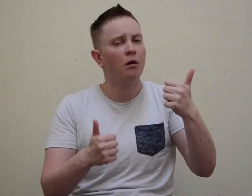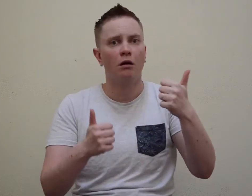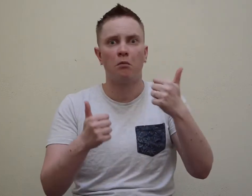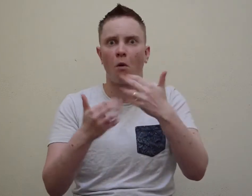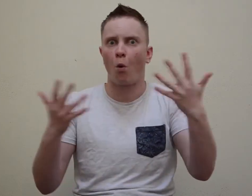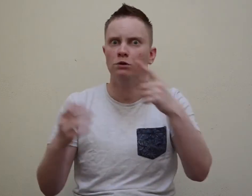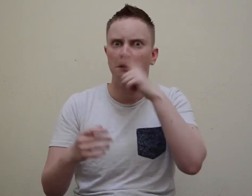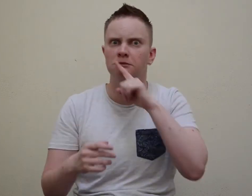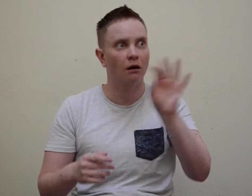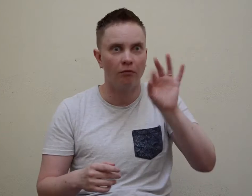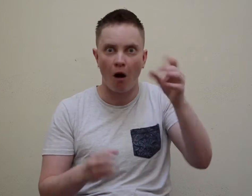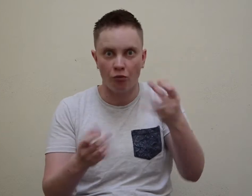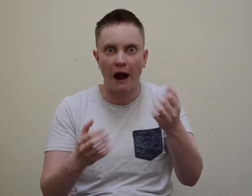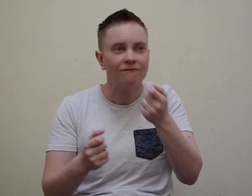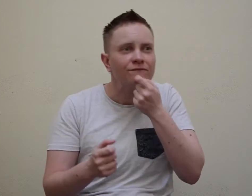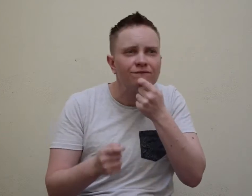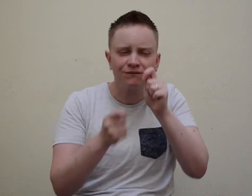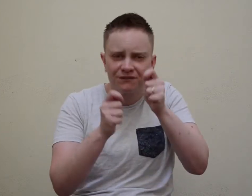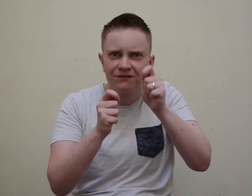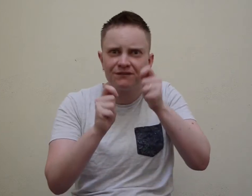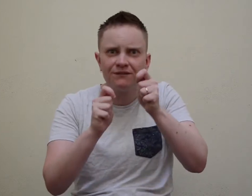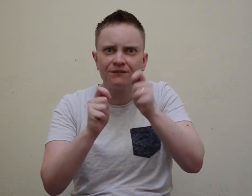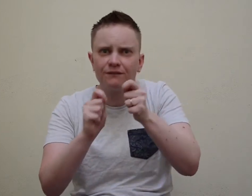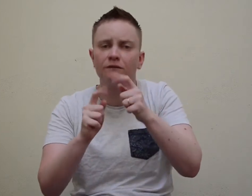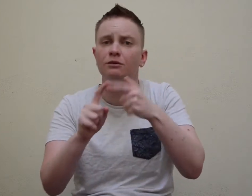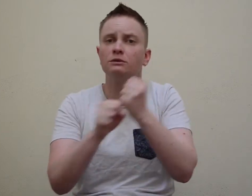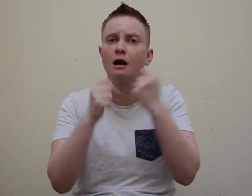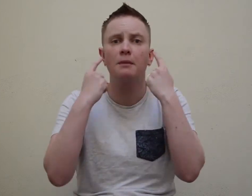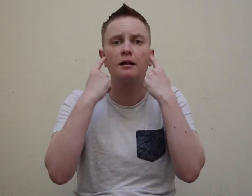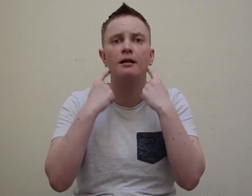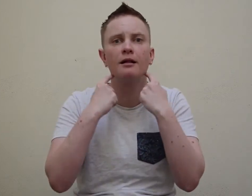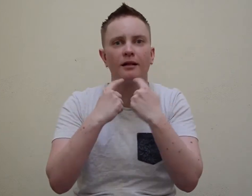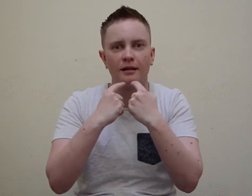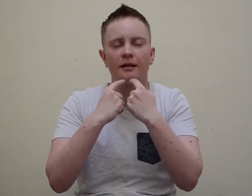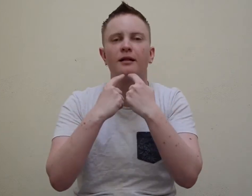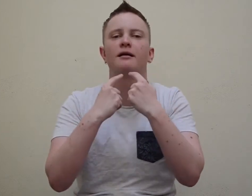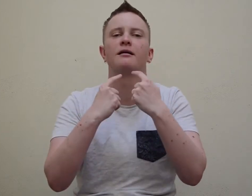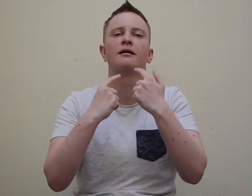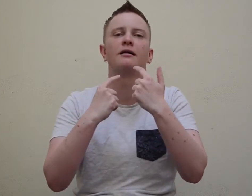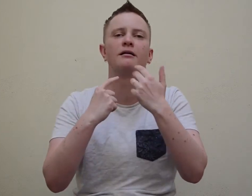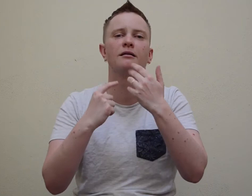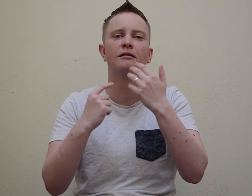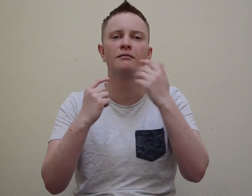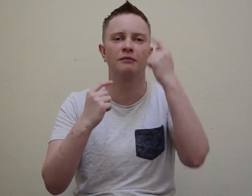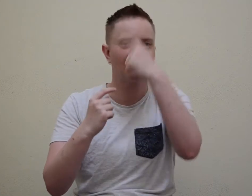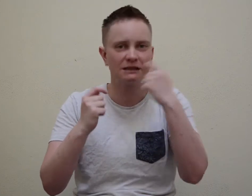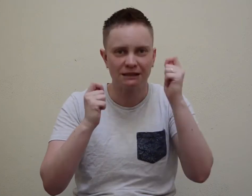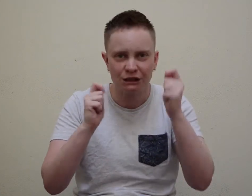I didn't see much change. But people were telling me that changes were happening. My jaw line was becoming more defined,